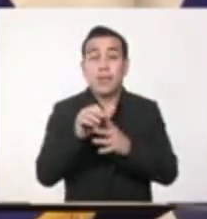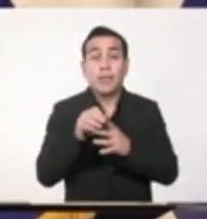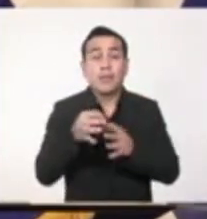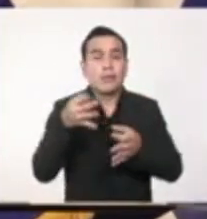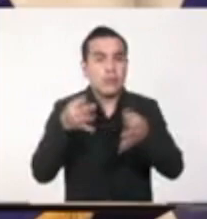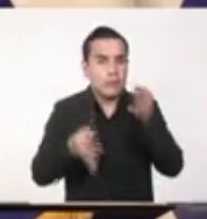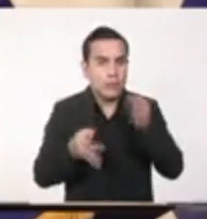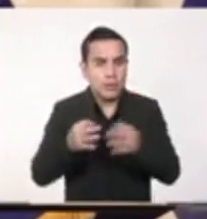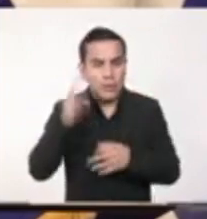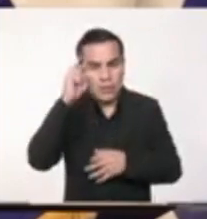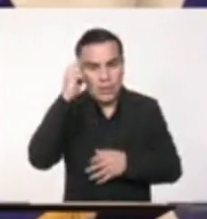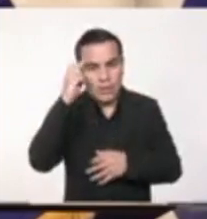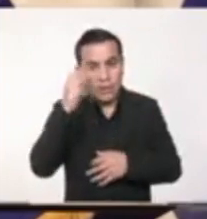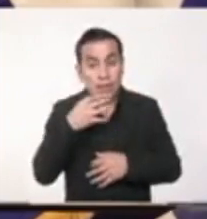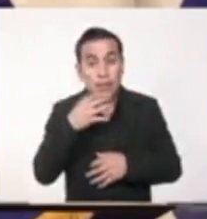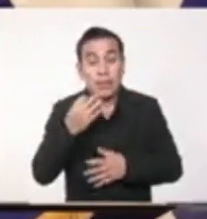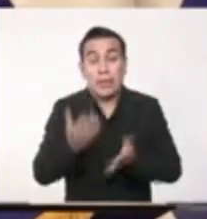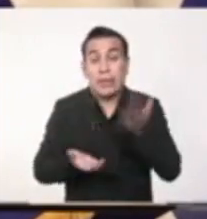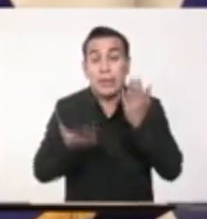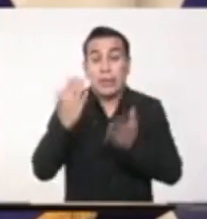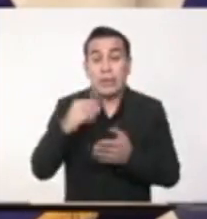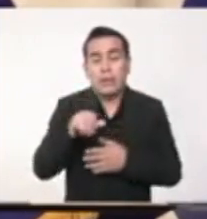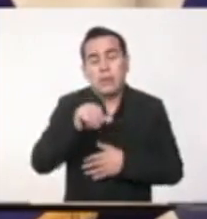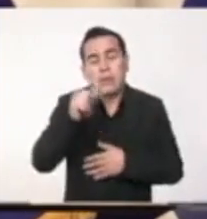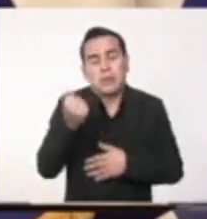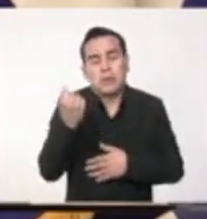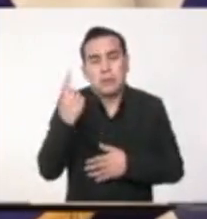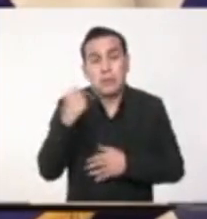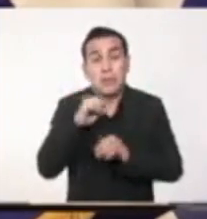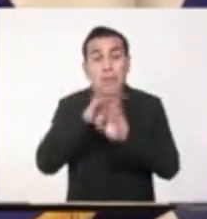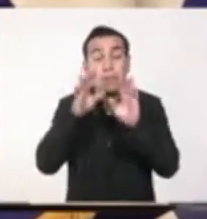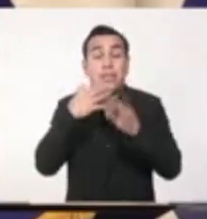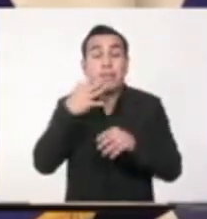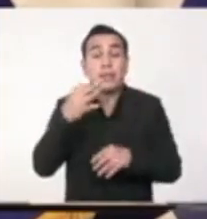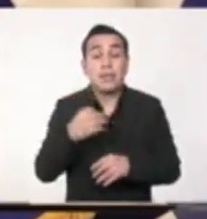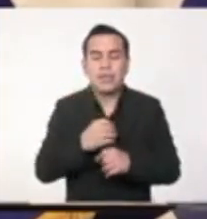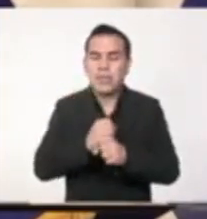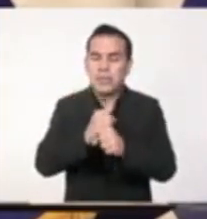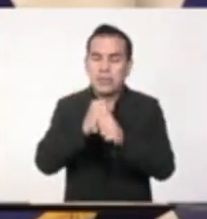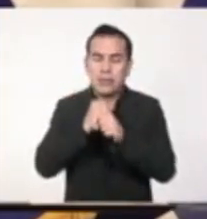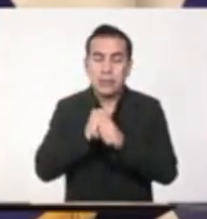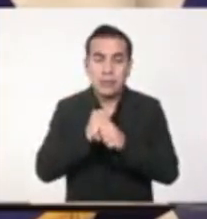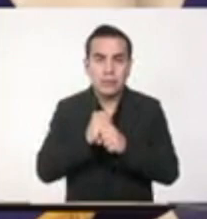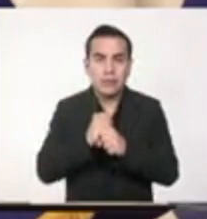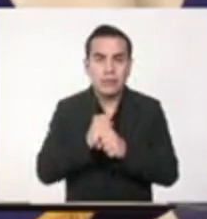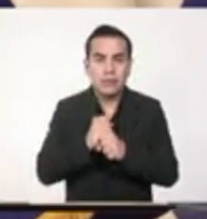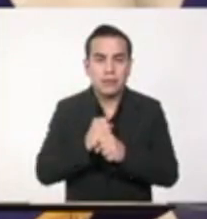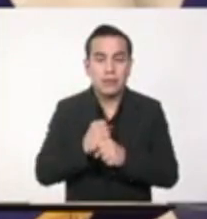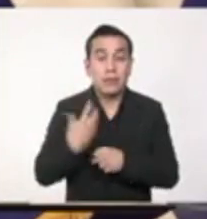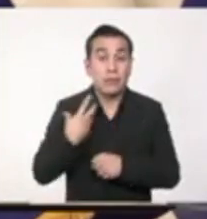no, probably, there are other interpretations, but I'm sure, rest assured that the interpretation is a